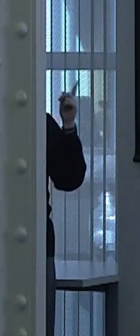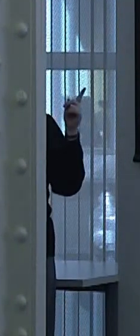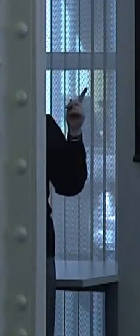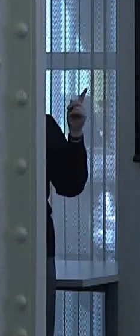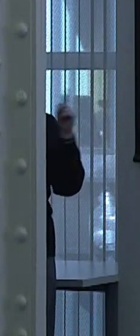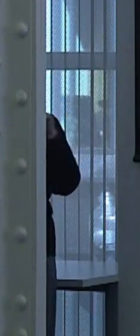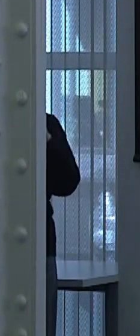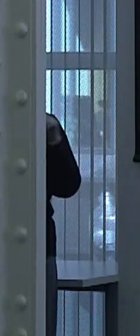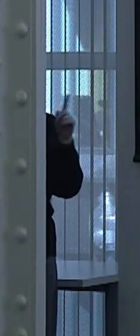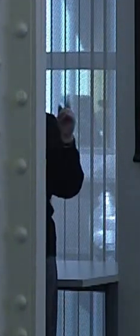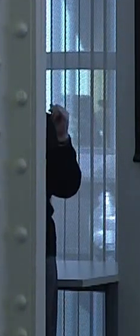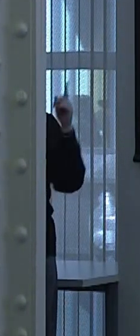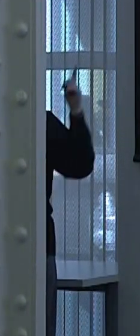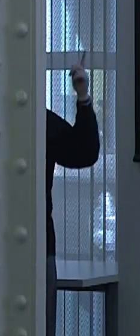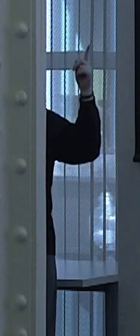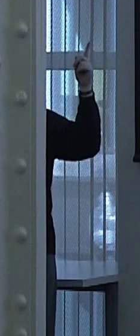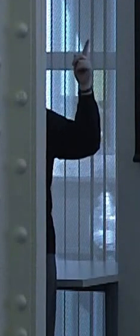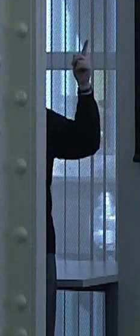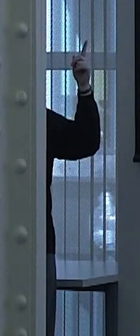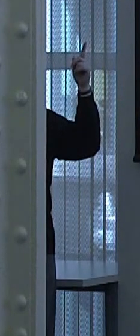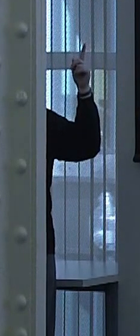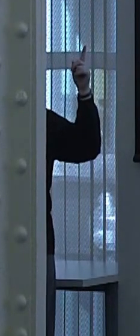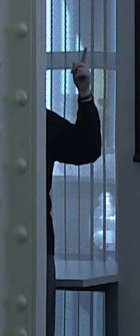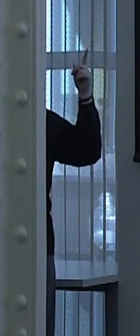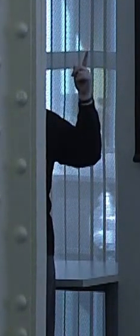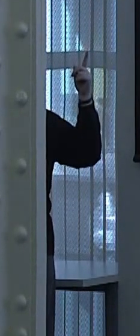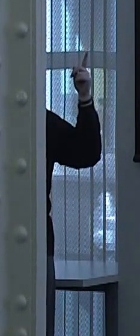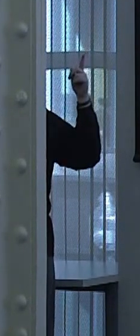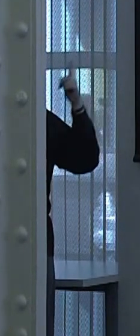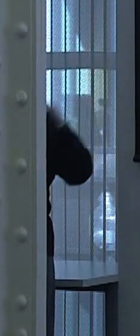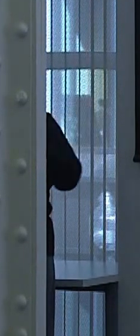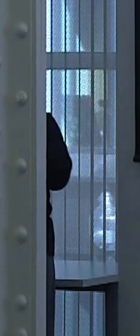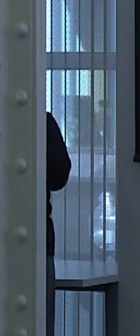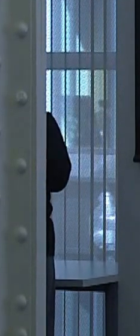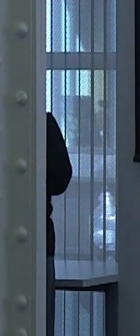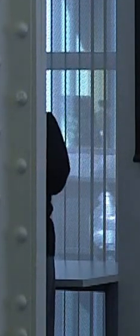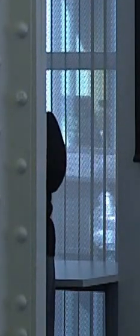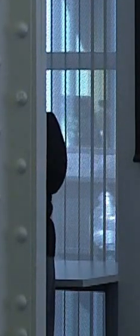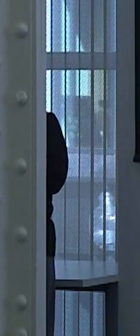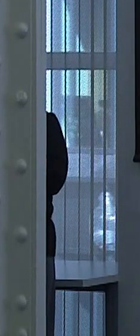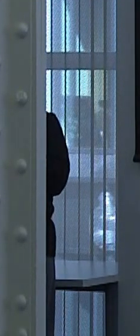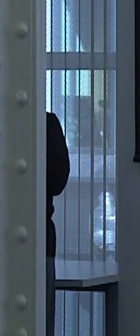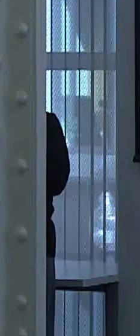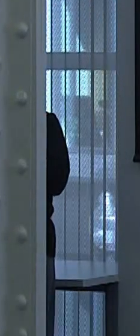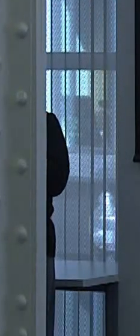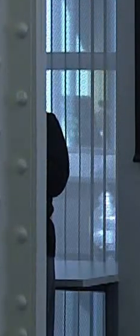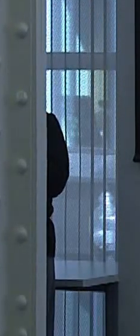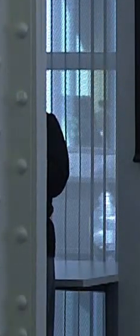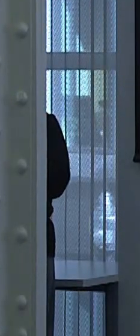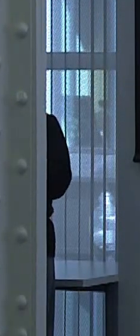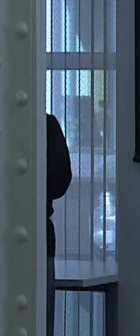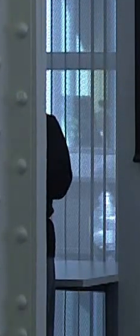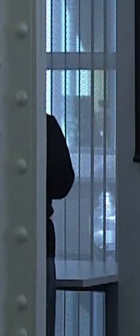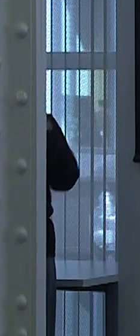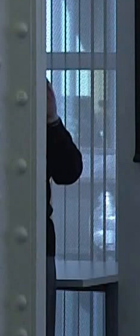this last place, Santa Anita in Guatemala, which is a coffee producing community, this image is of a mural on one